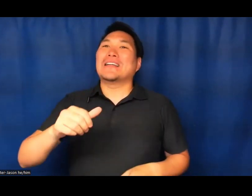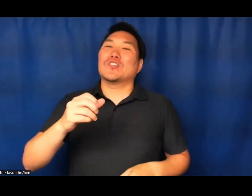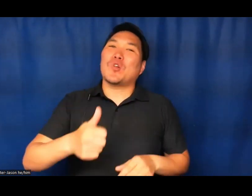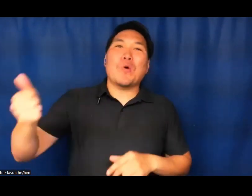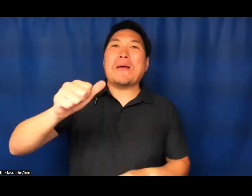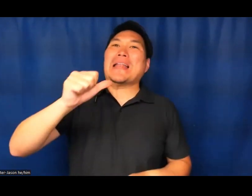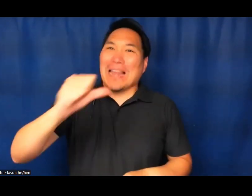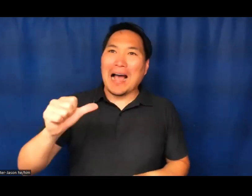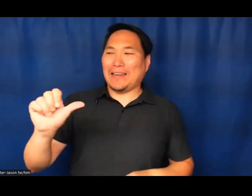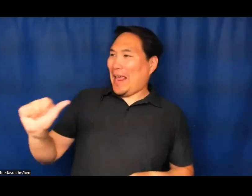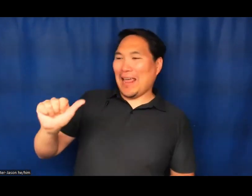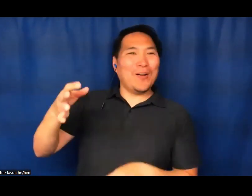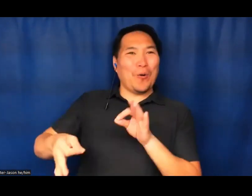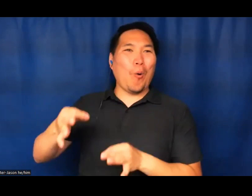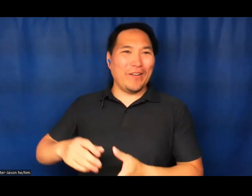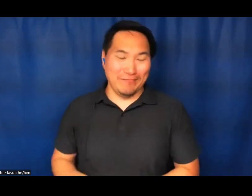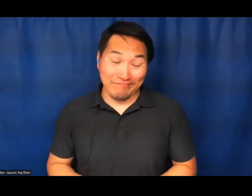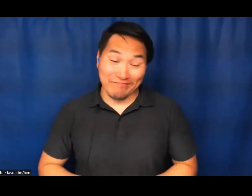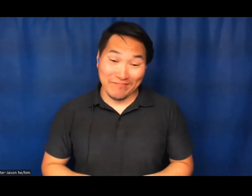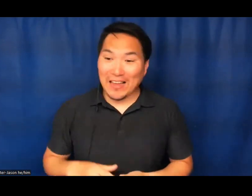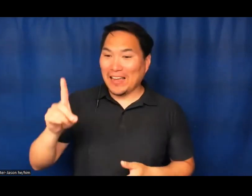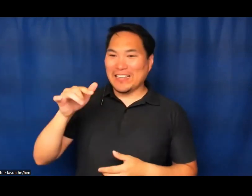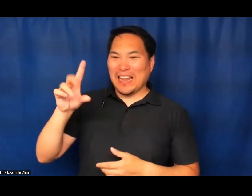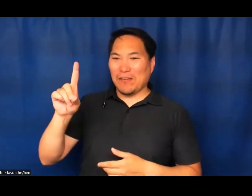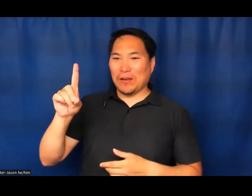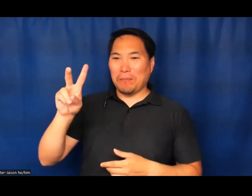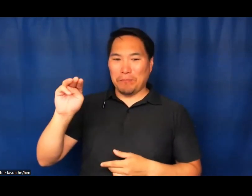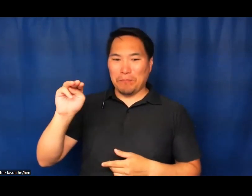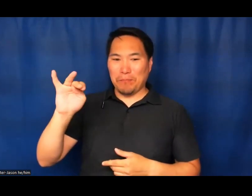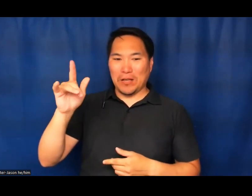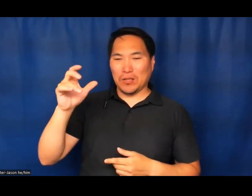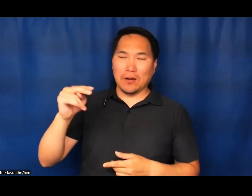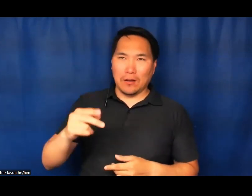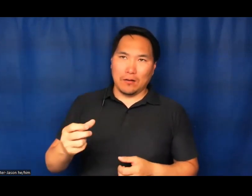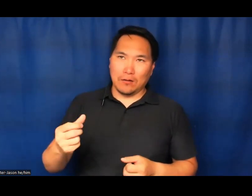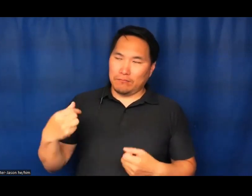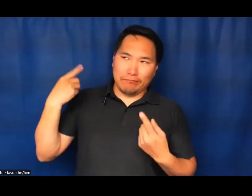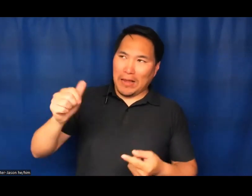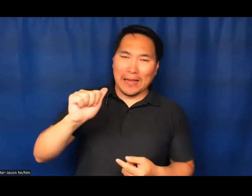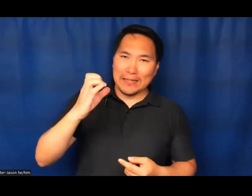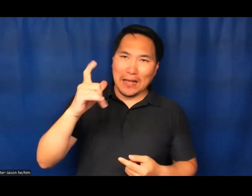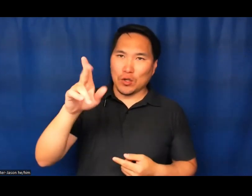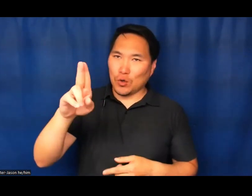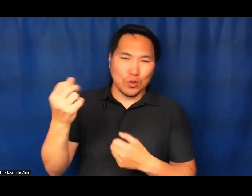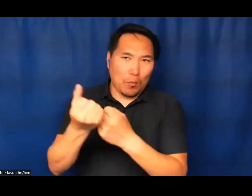And one of the questions from David Miller ton, ACLU and ACS supporter said what do you